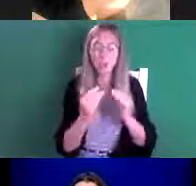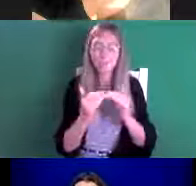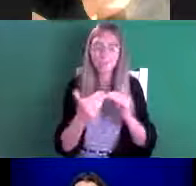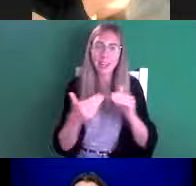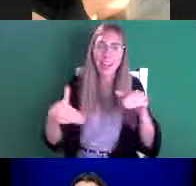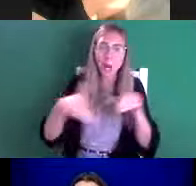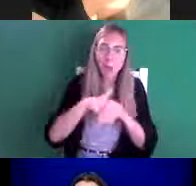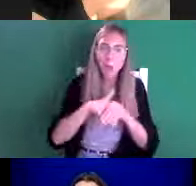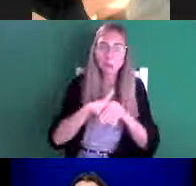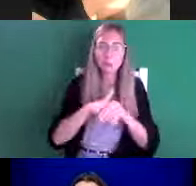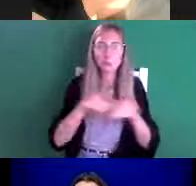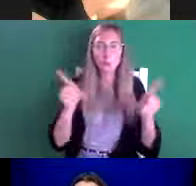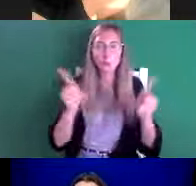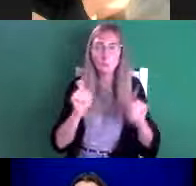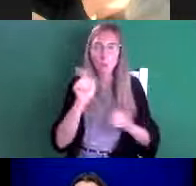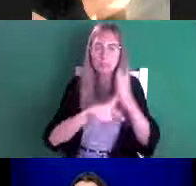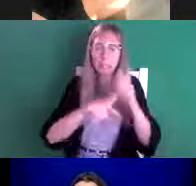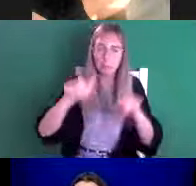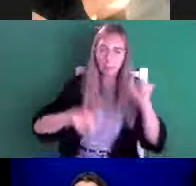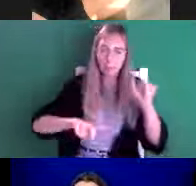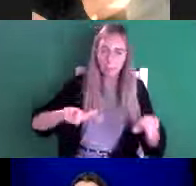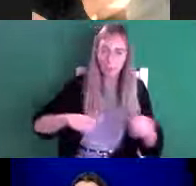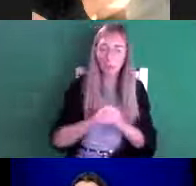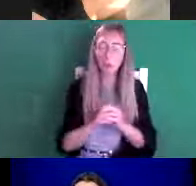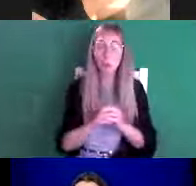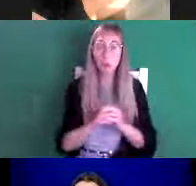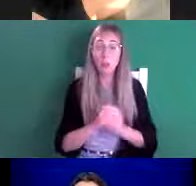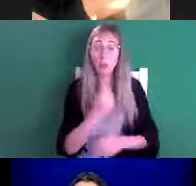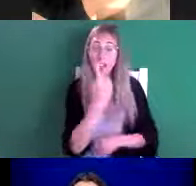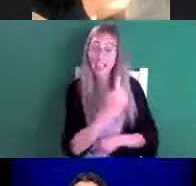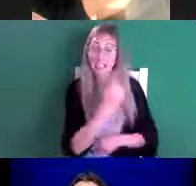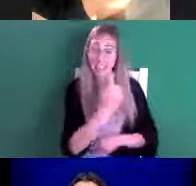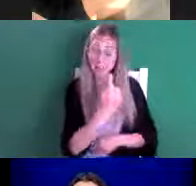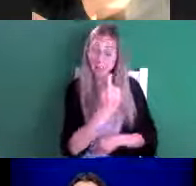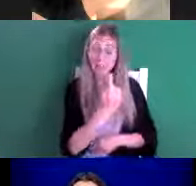she's she's also brought a very art history and not very knowledgeable art history side